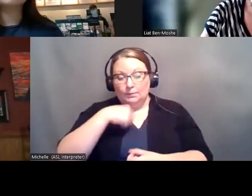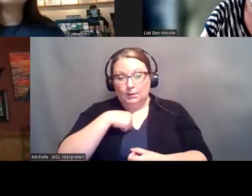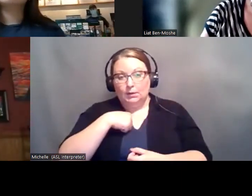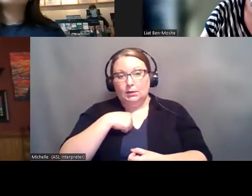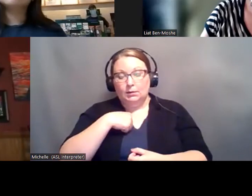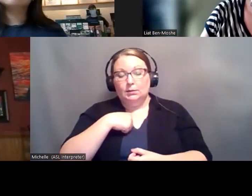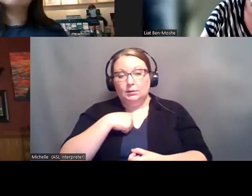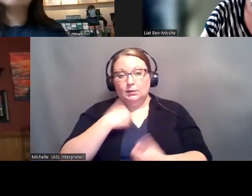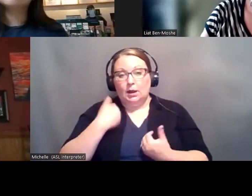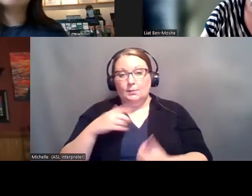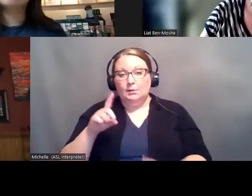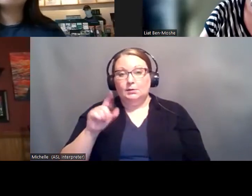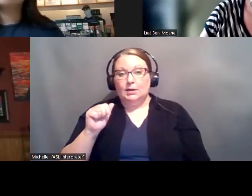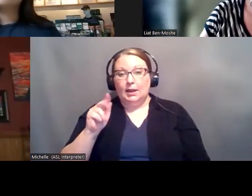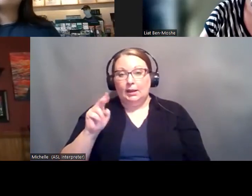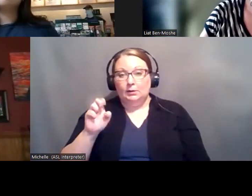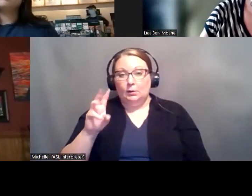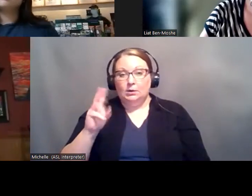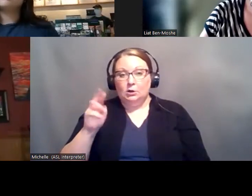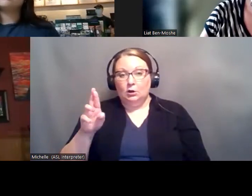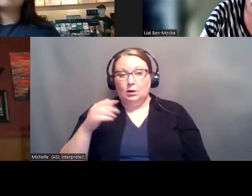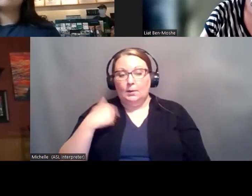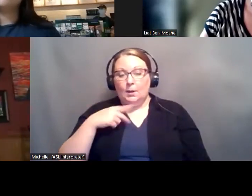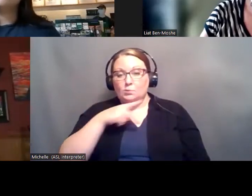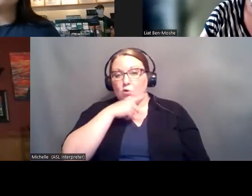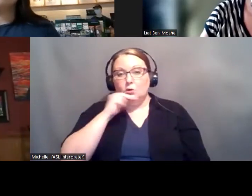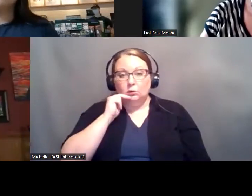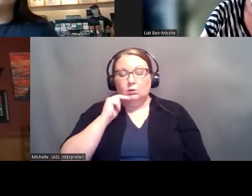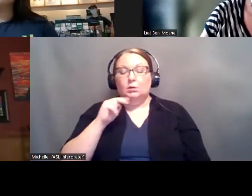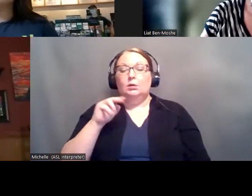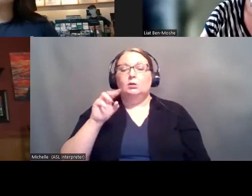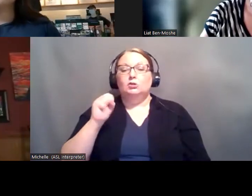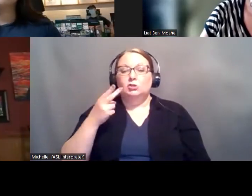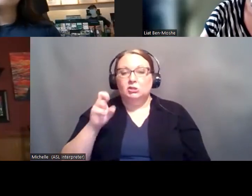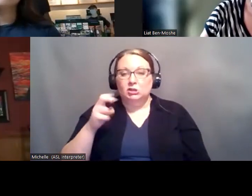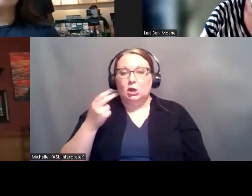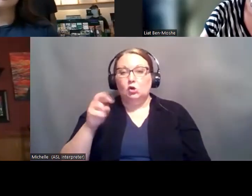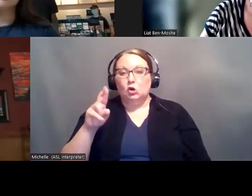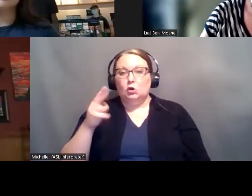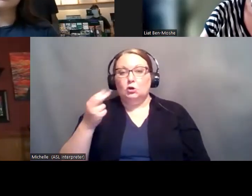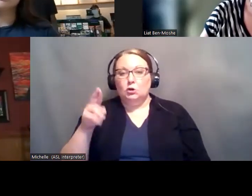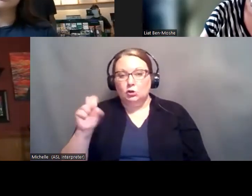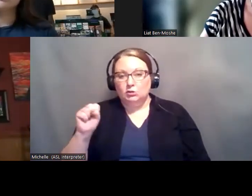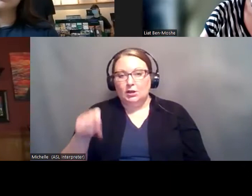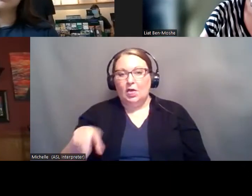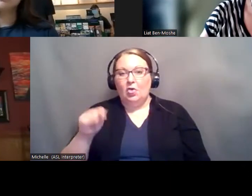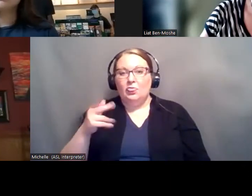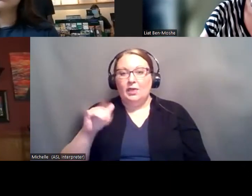I'm Diane Weiner, my pronouns are she or hers, or they, them, theirs. The best pronoun for me is really Diane.